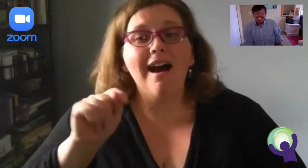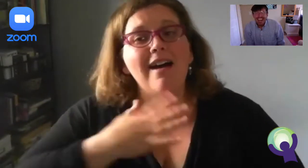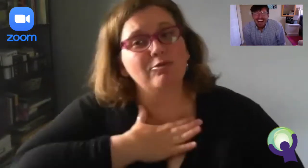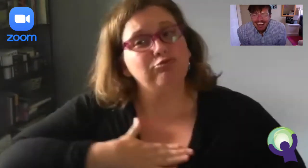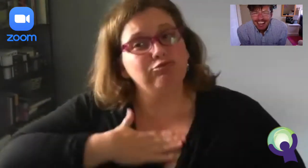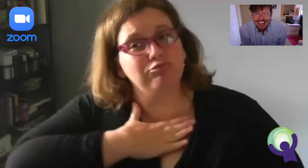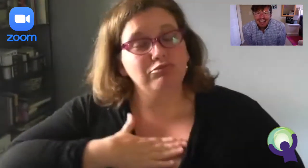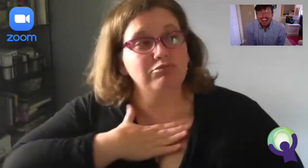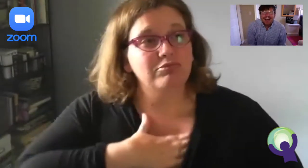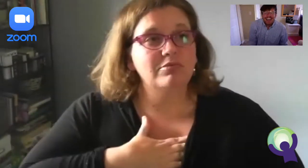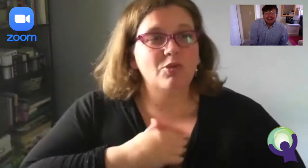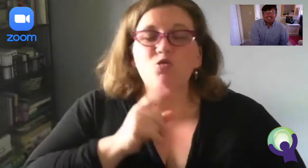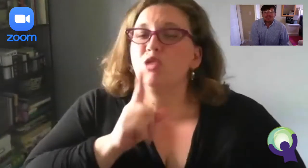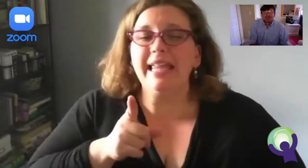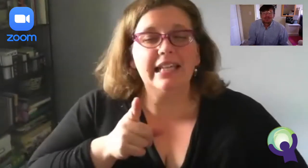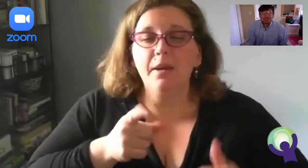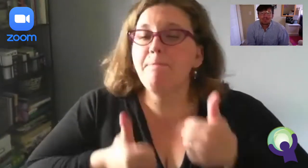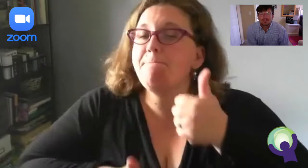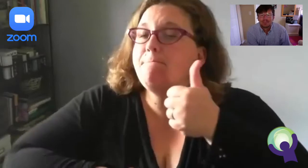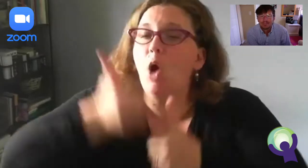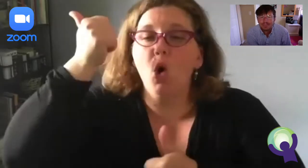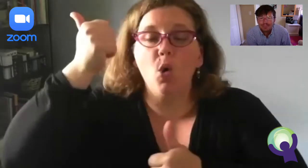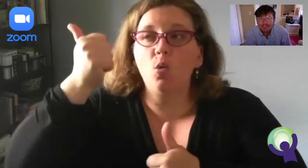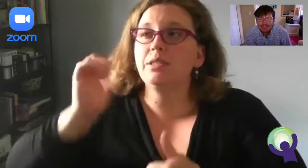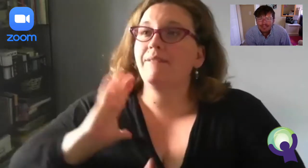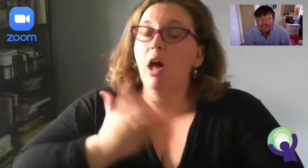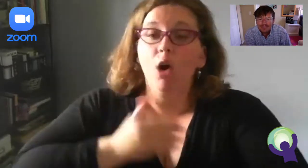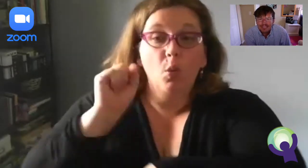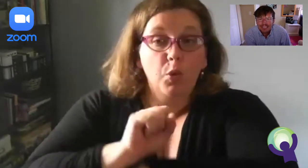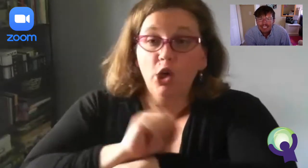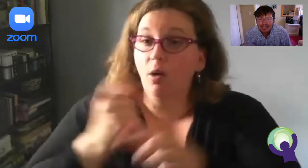that but I do enjoy it and really